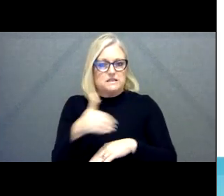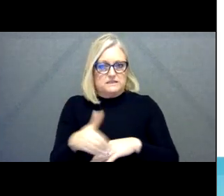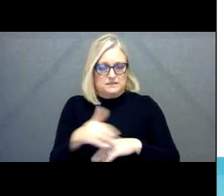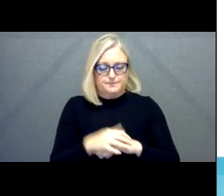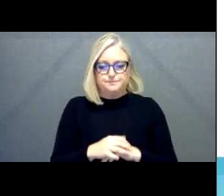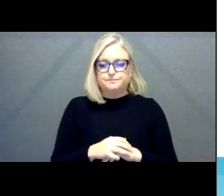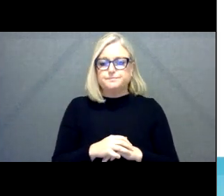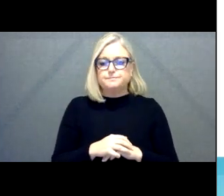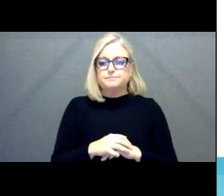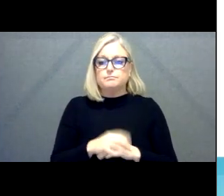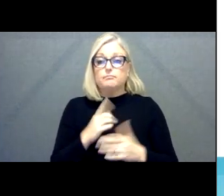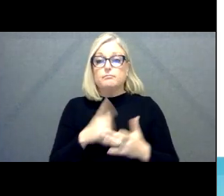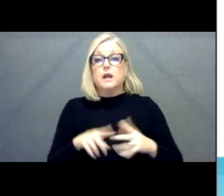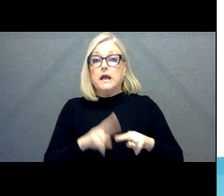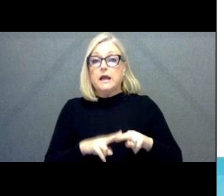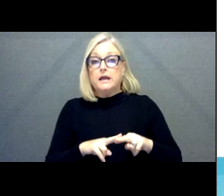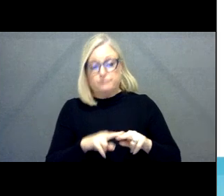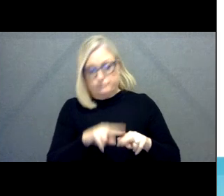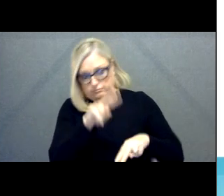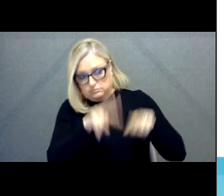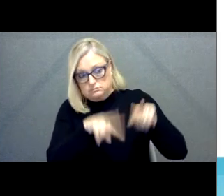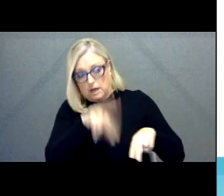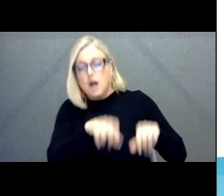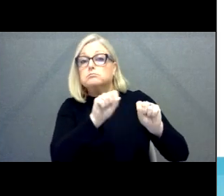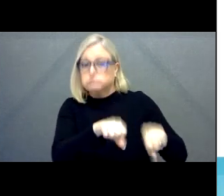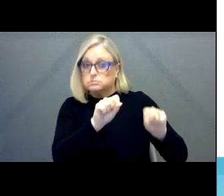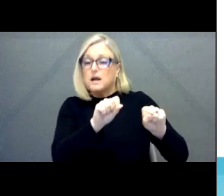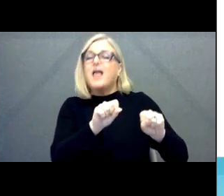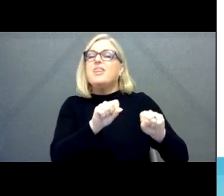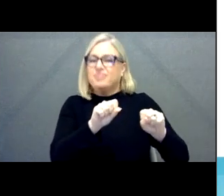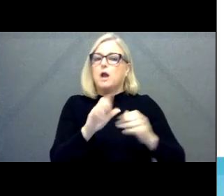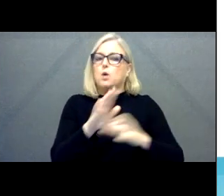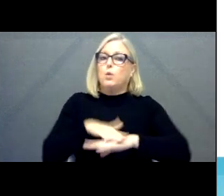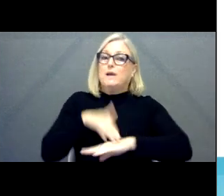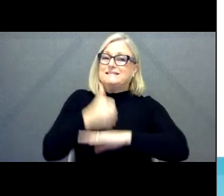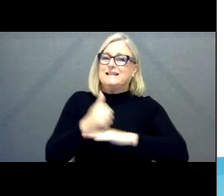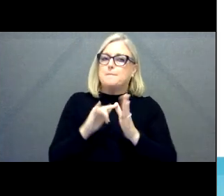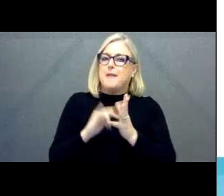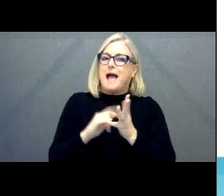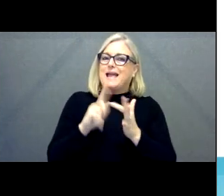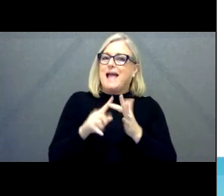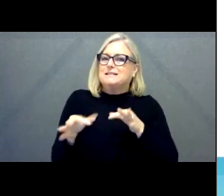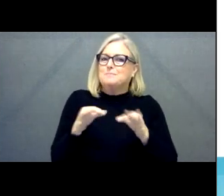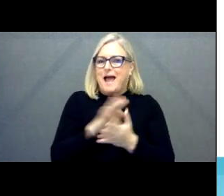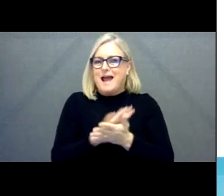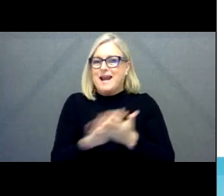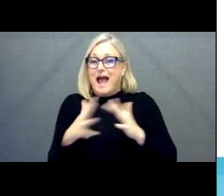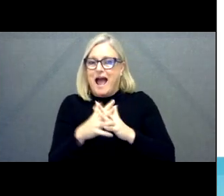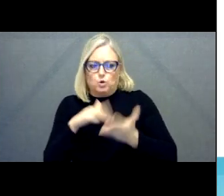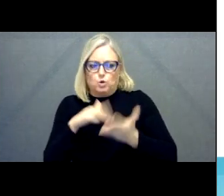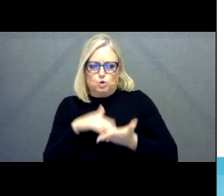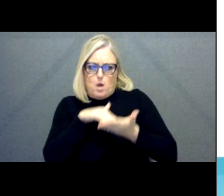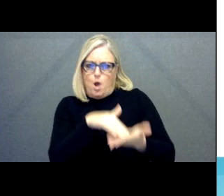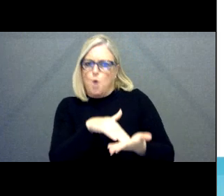they are a case plan is developed for them and those um those participants are referred then